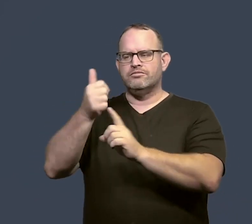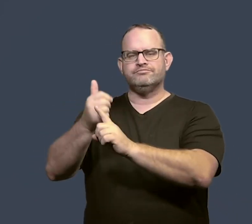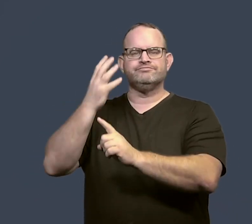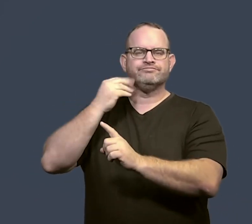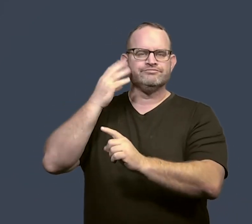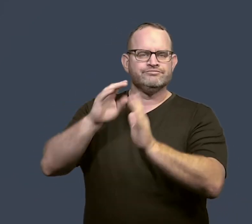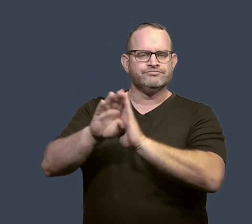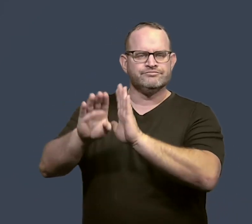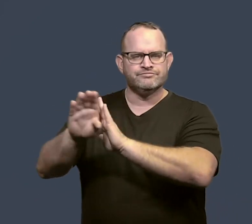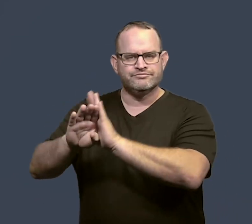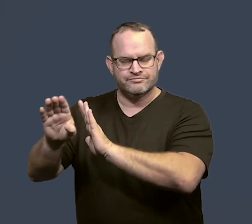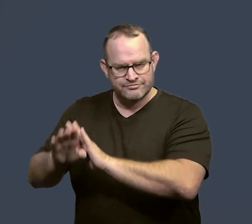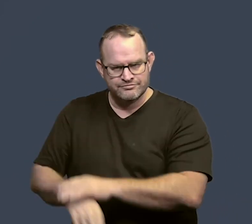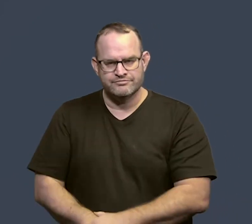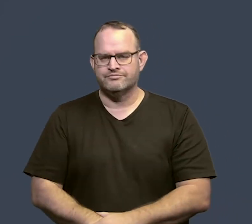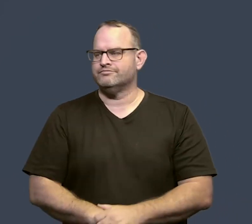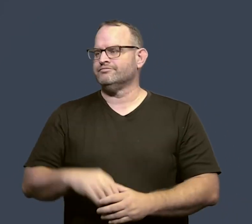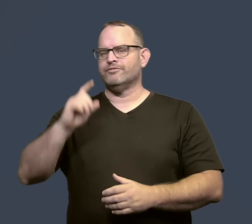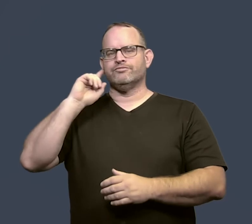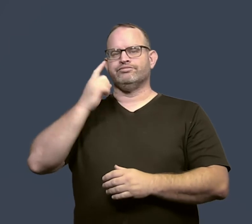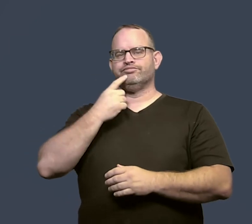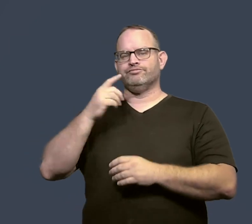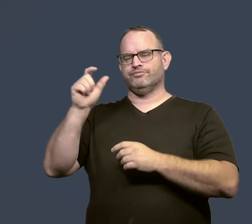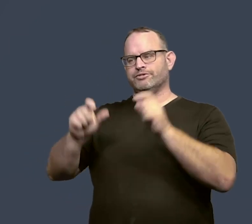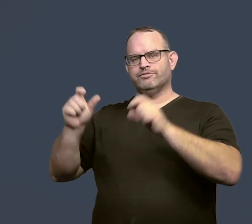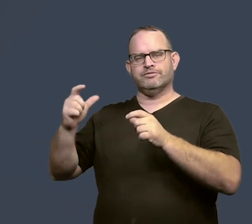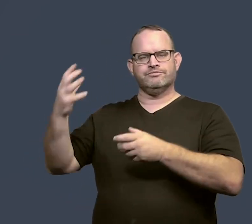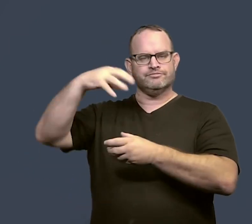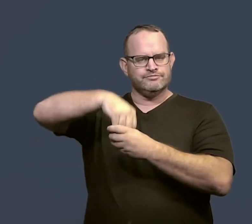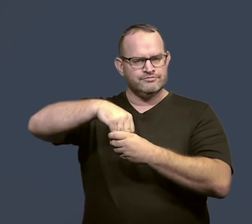sign language linguists and researchers, and reading specialists and researchers.